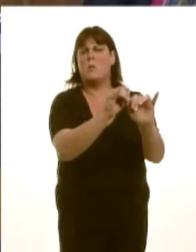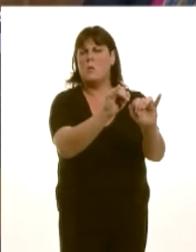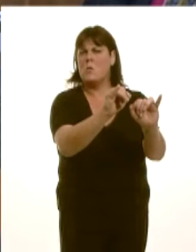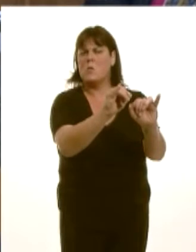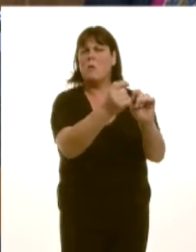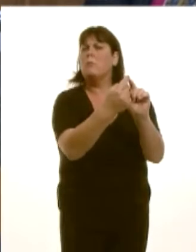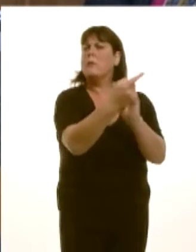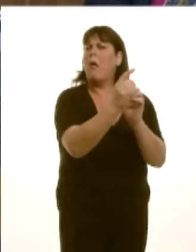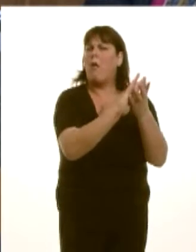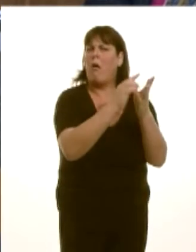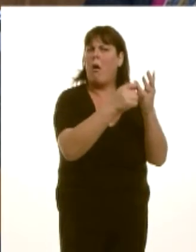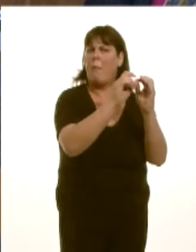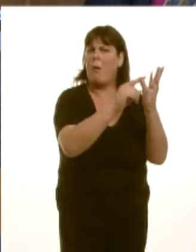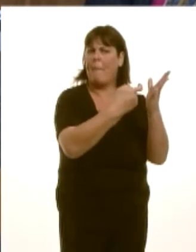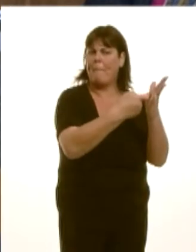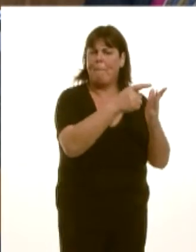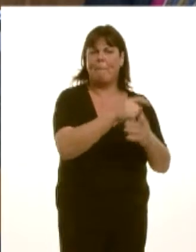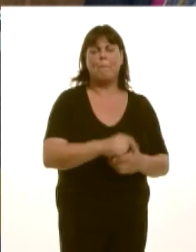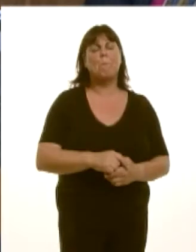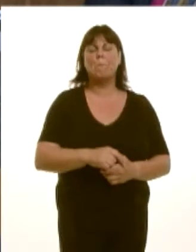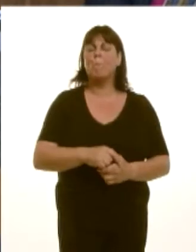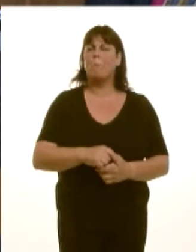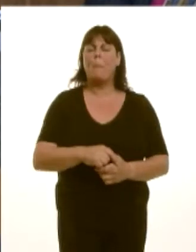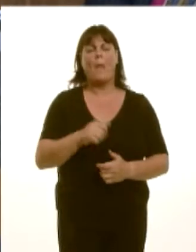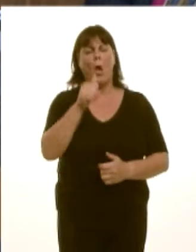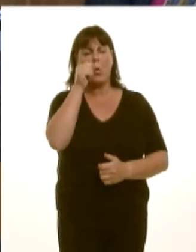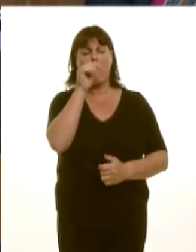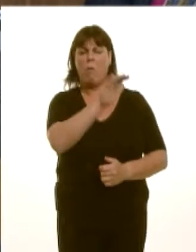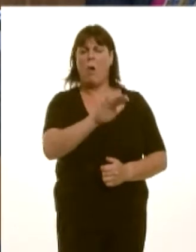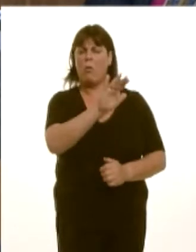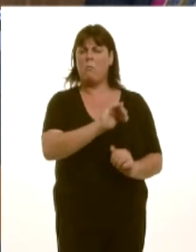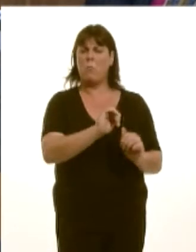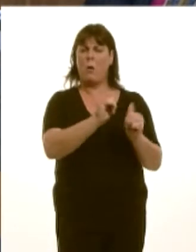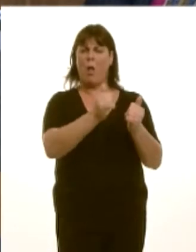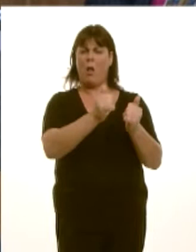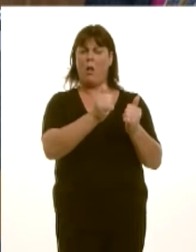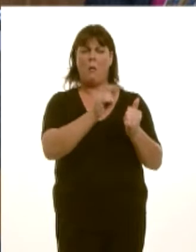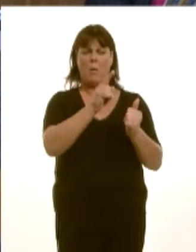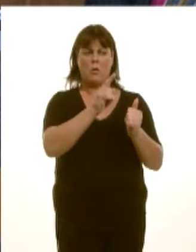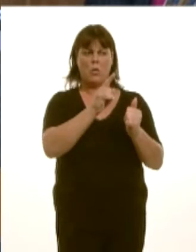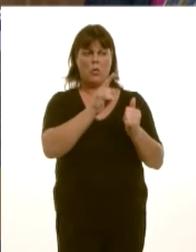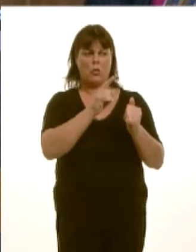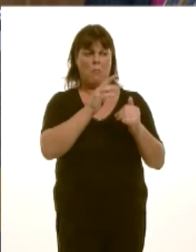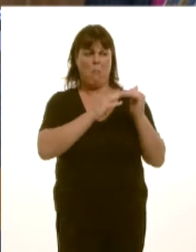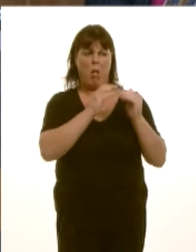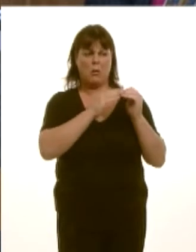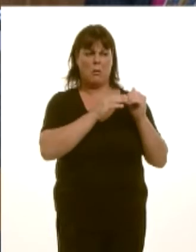I would have thought, knowing the area, that building a bypass would be a huge project—I might as well say that.